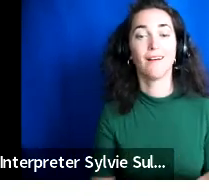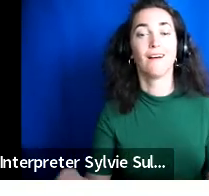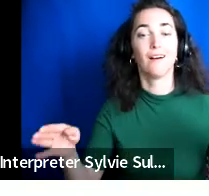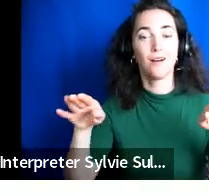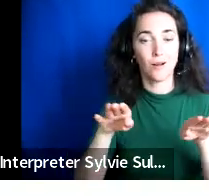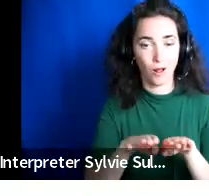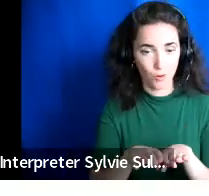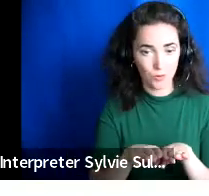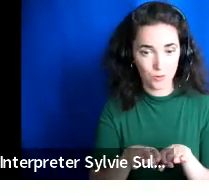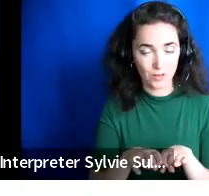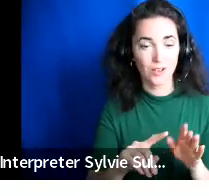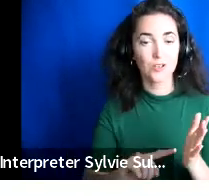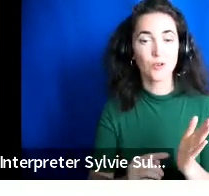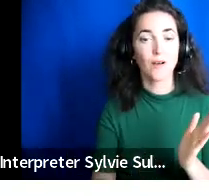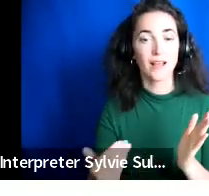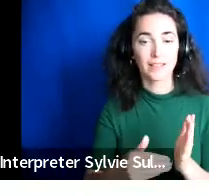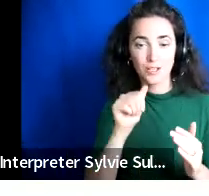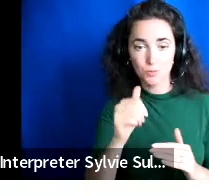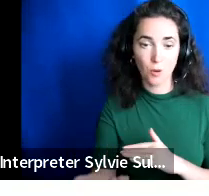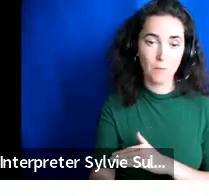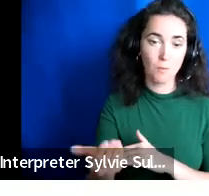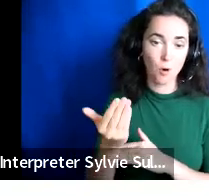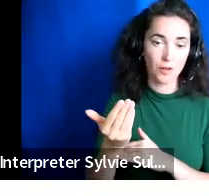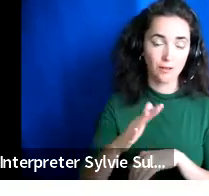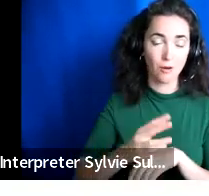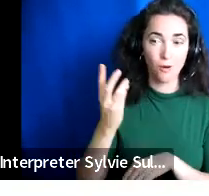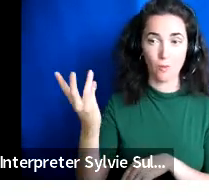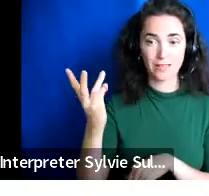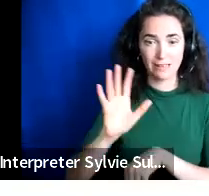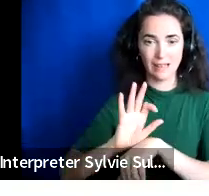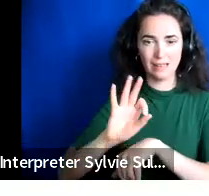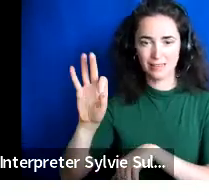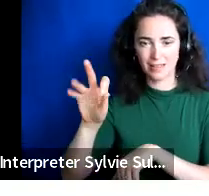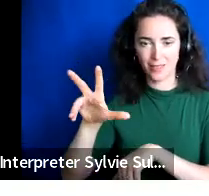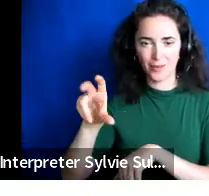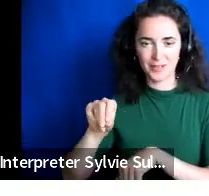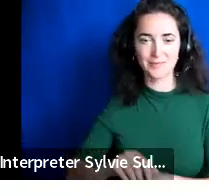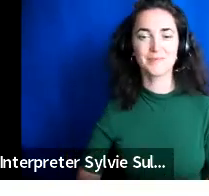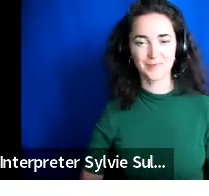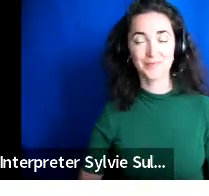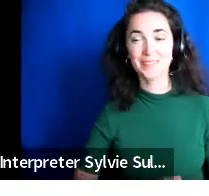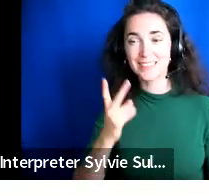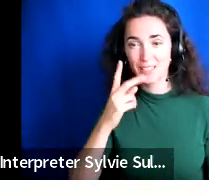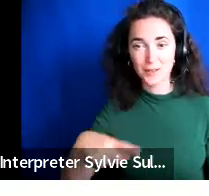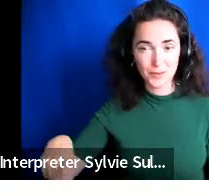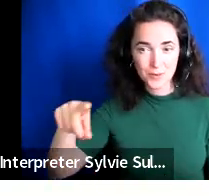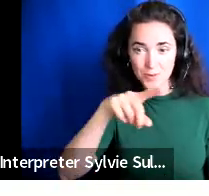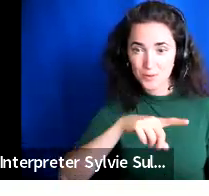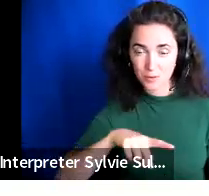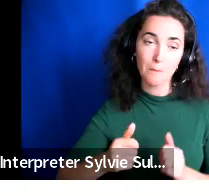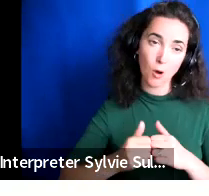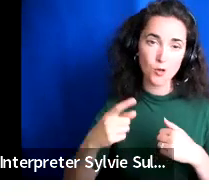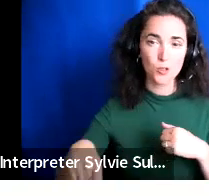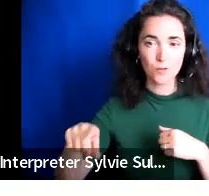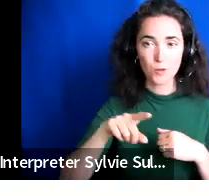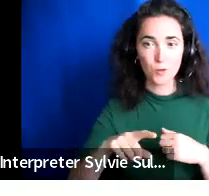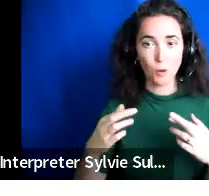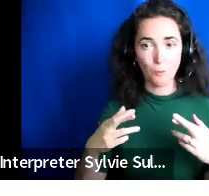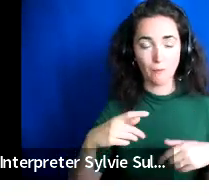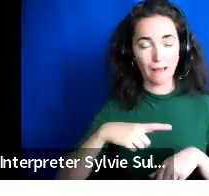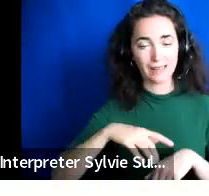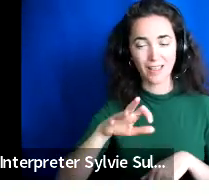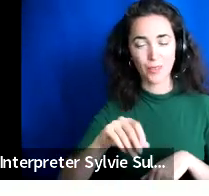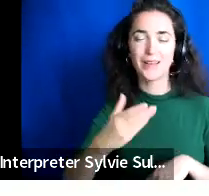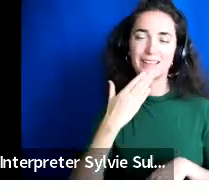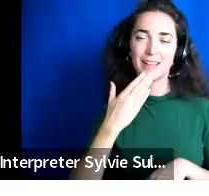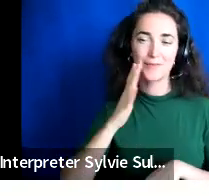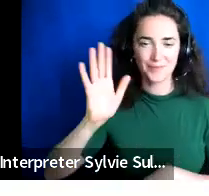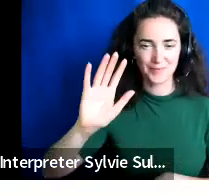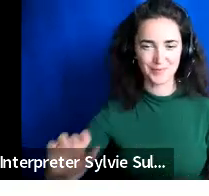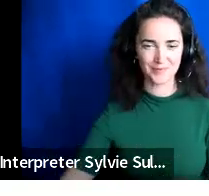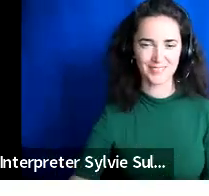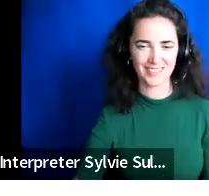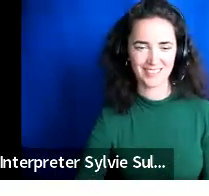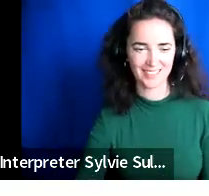Our conference starts in the morning on wednesday at 9 30 so we'll see.